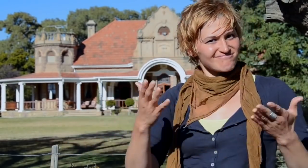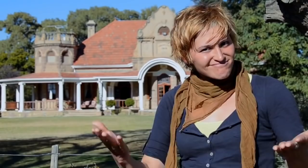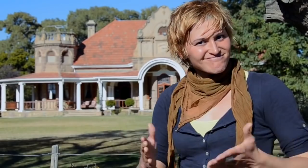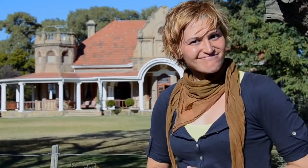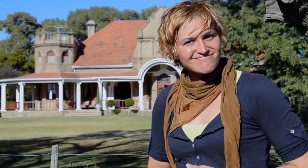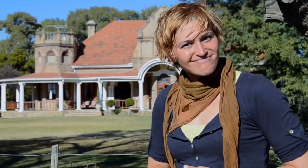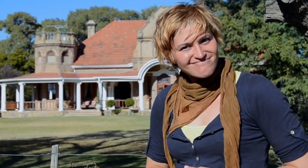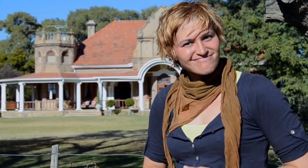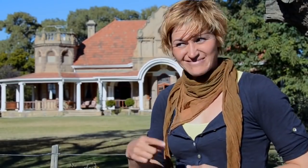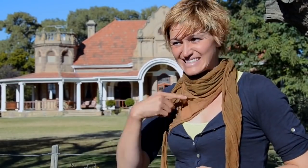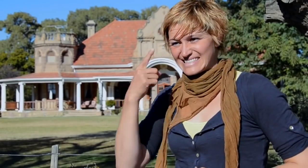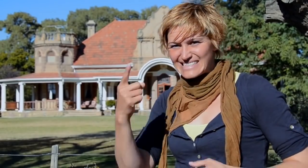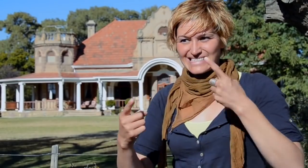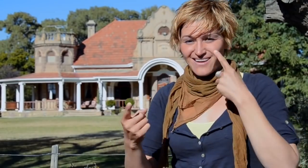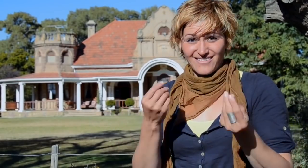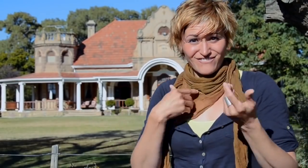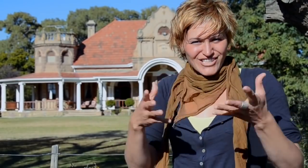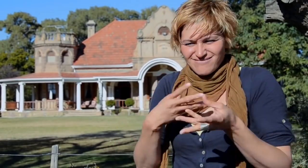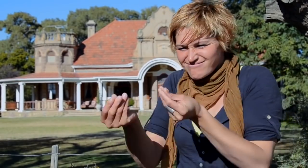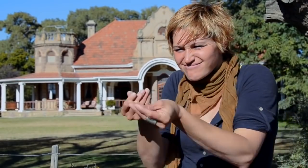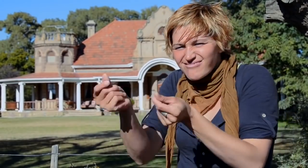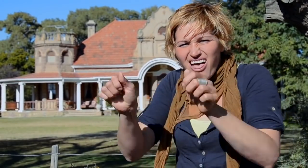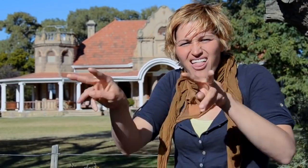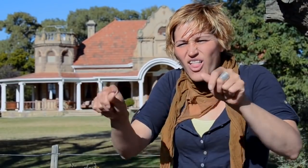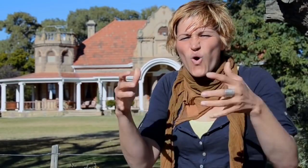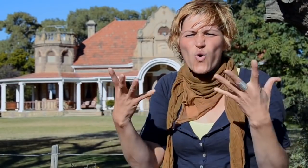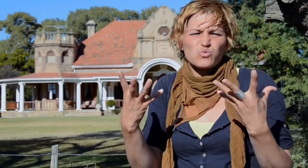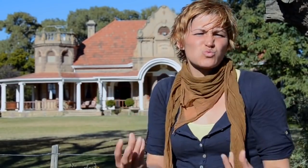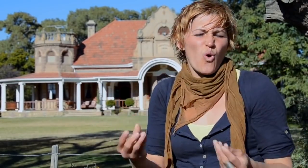I had the opportunity to see different kinds